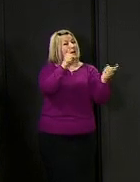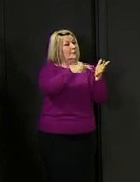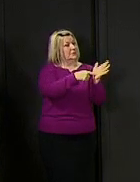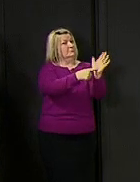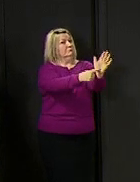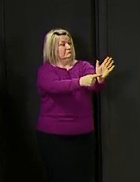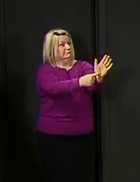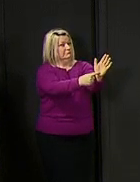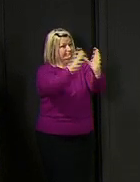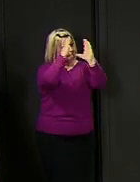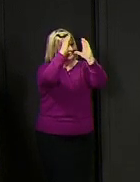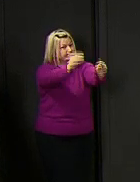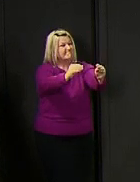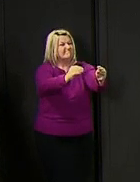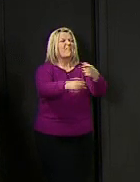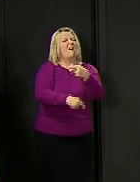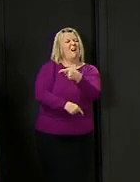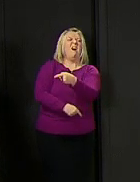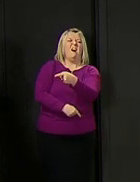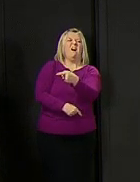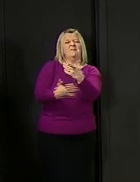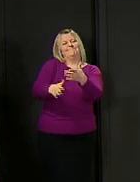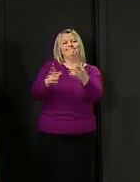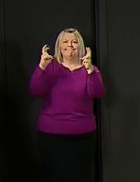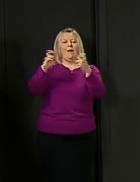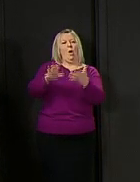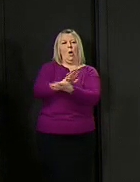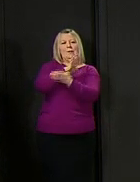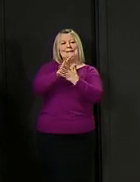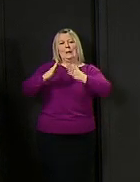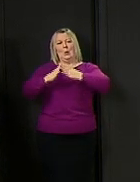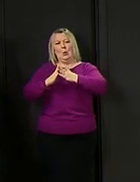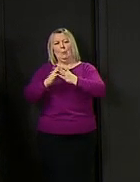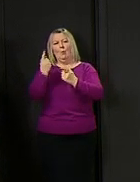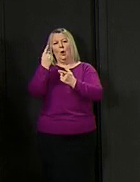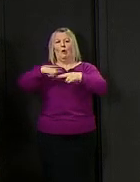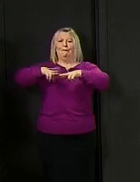people in this country that she essentially went to her holiday home as a one-off, essentially